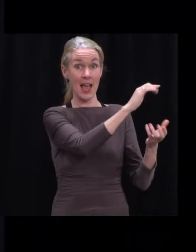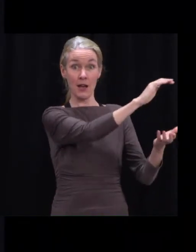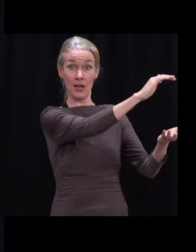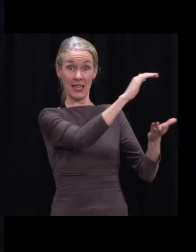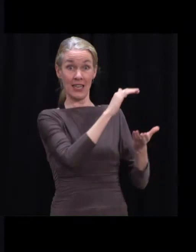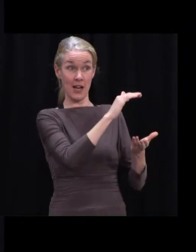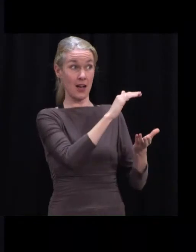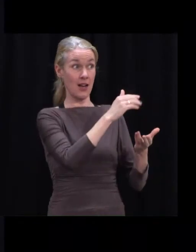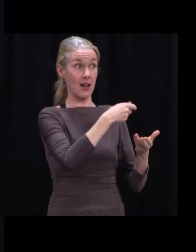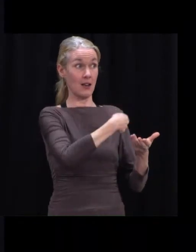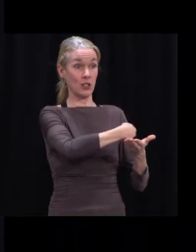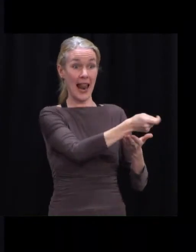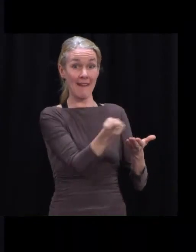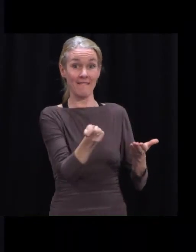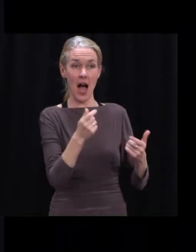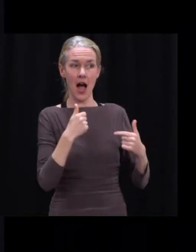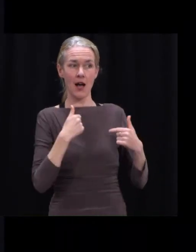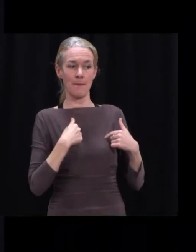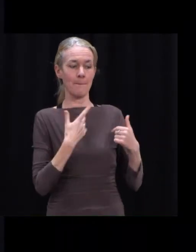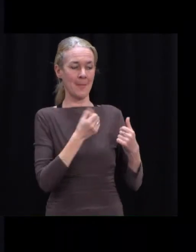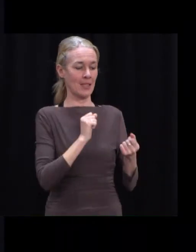and retailers, as long as you